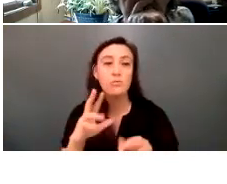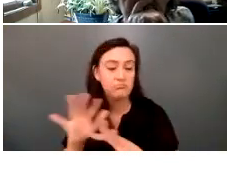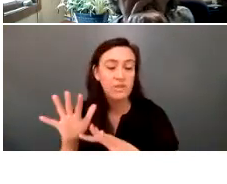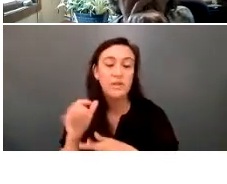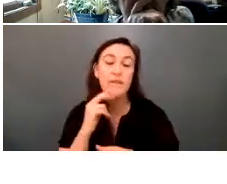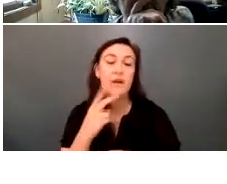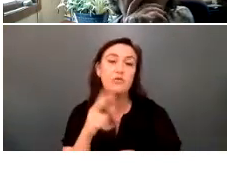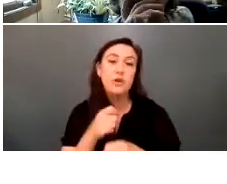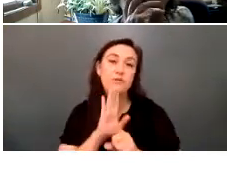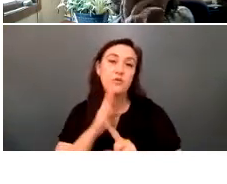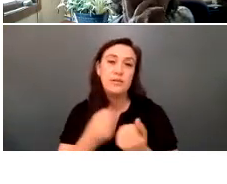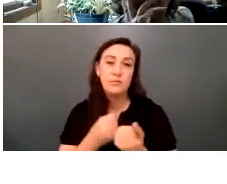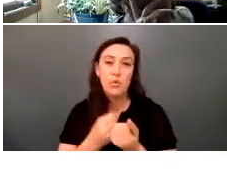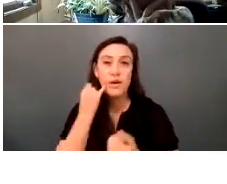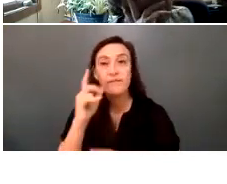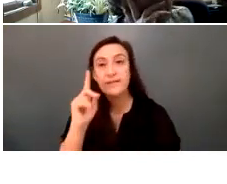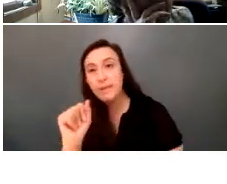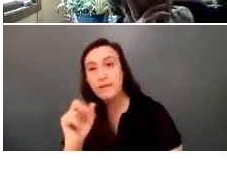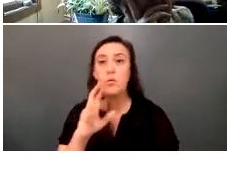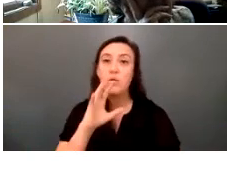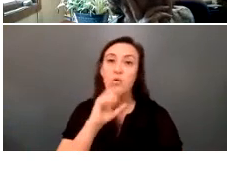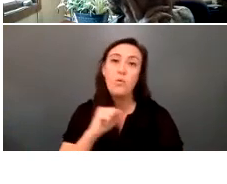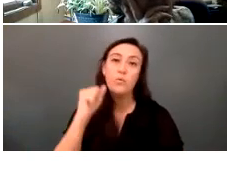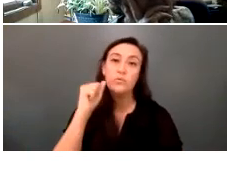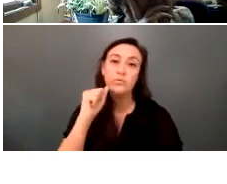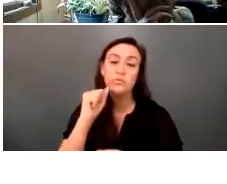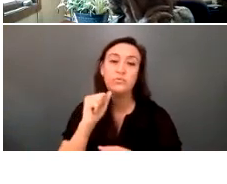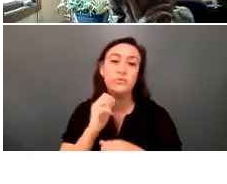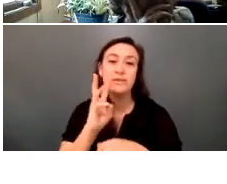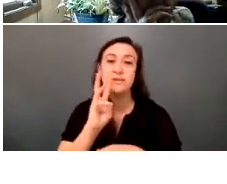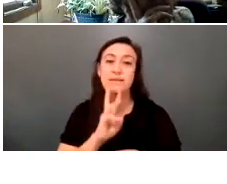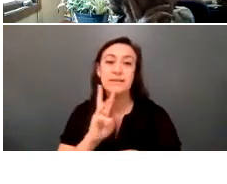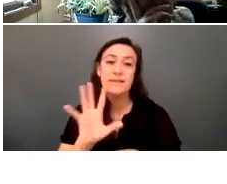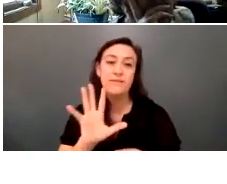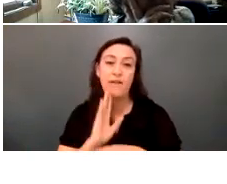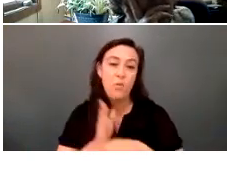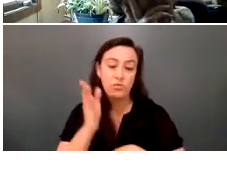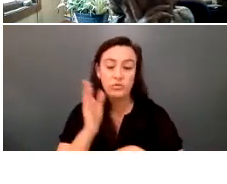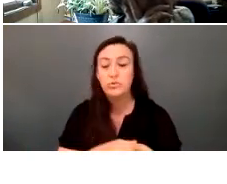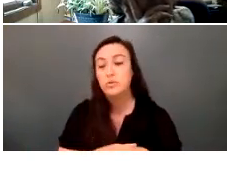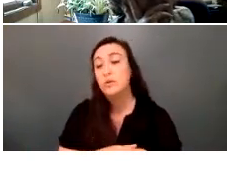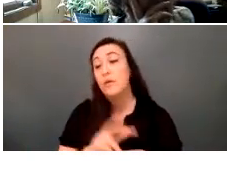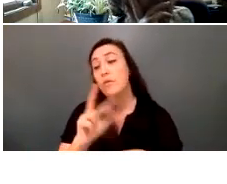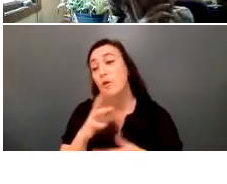full-time direct support for people with disabilities or people 65 years old and older than the third option is.